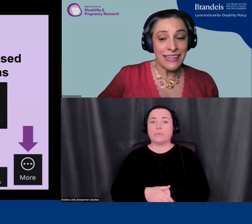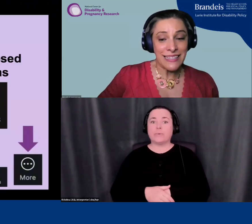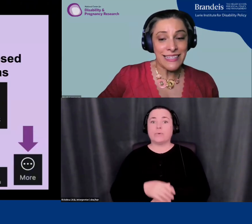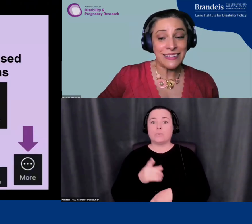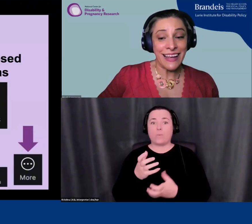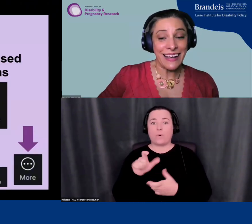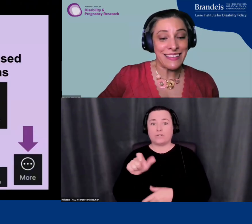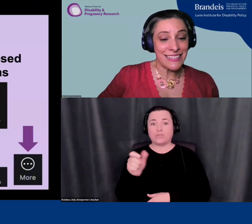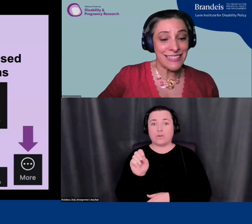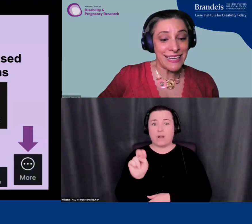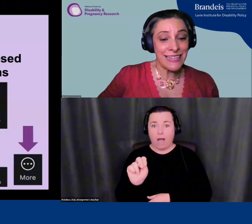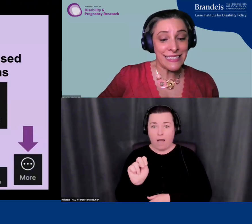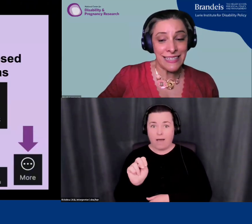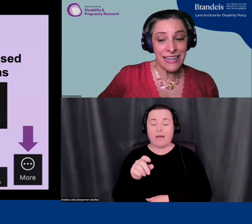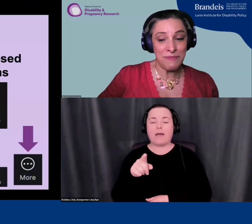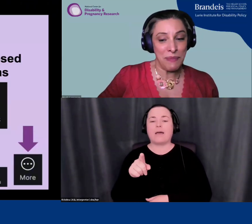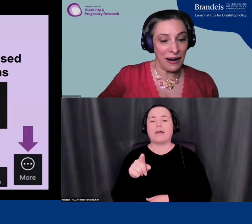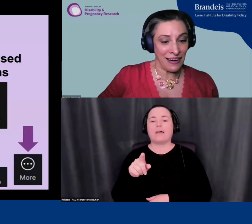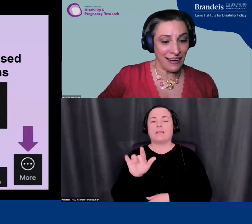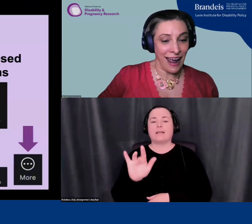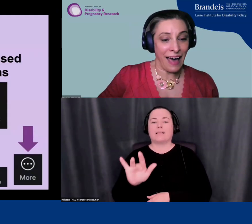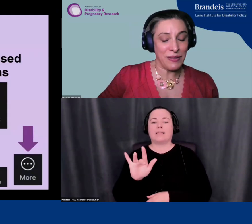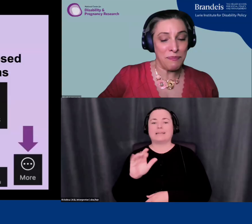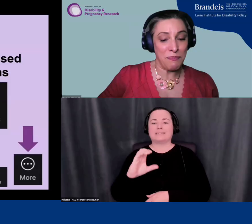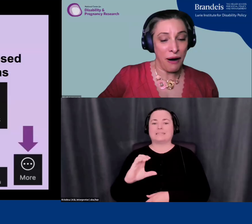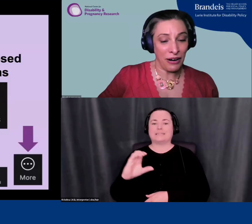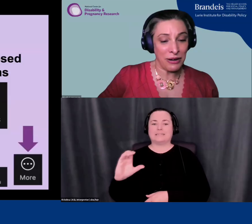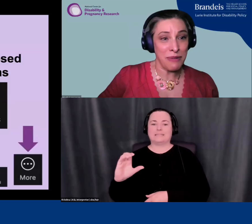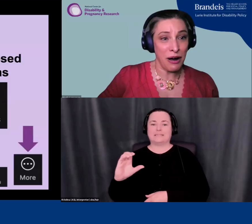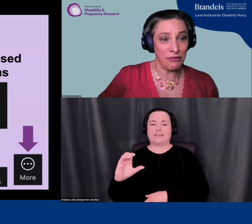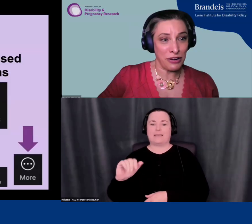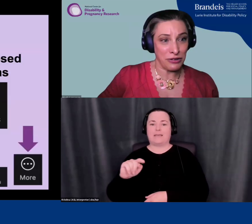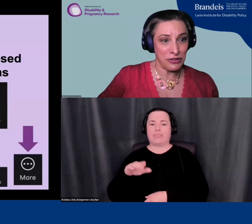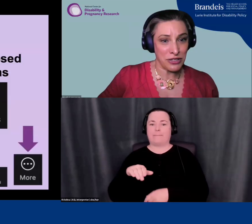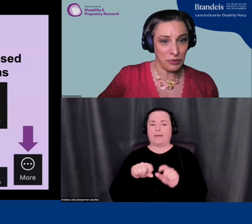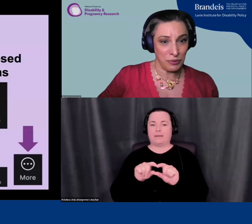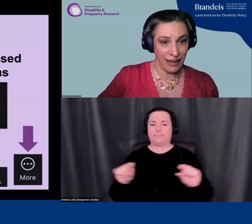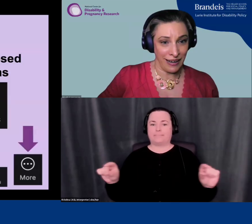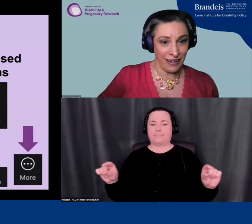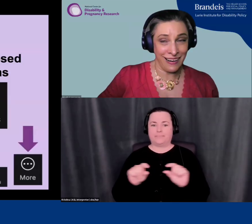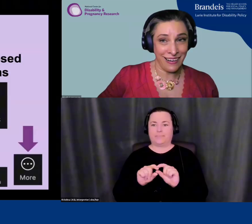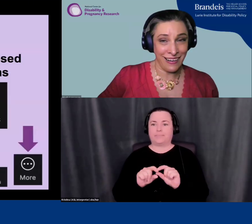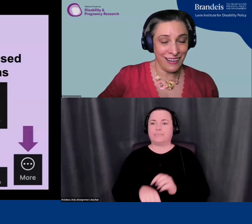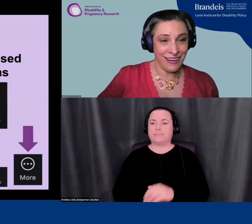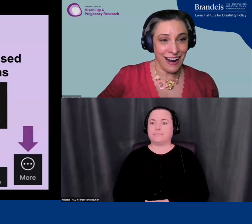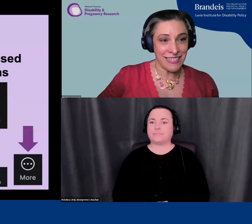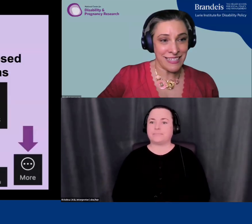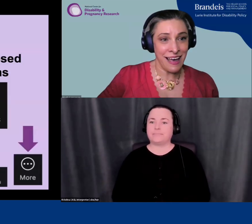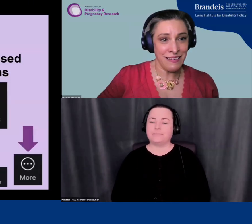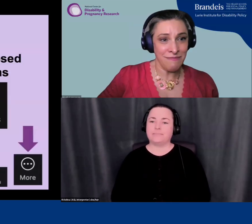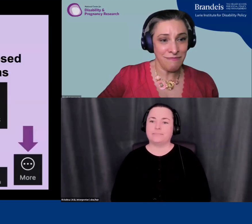please click the CC button at the bottom of your screen. Next slide.